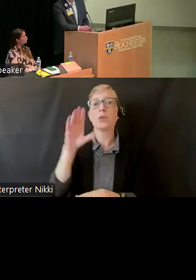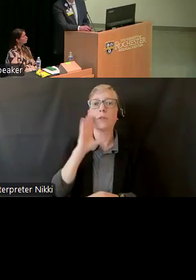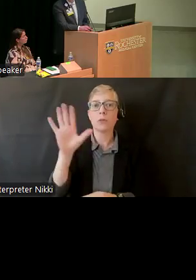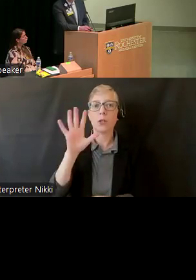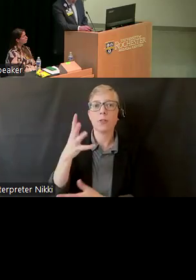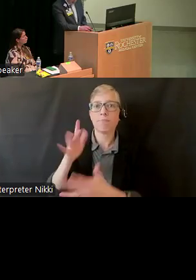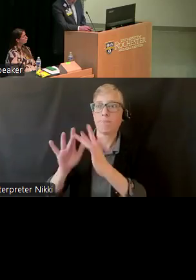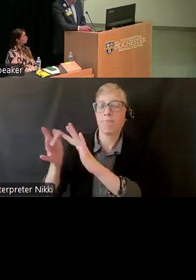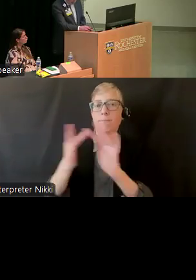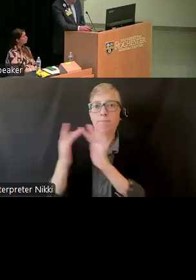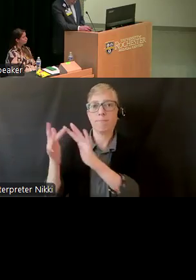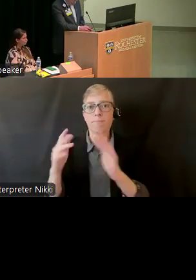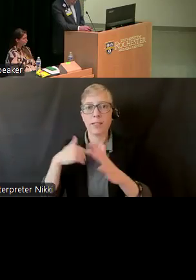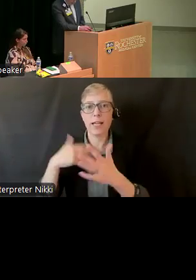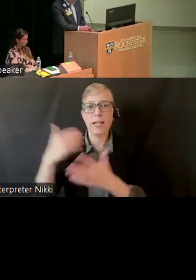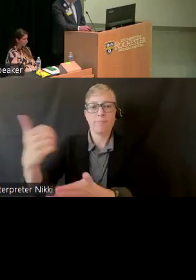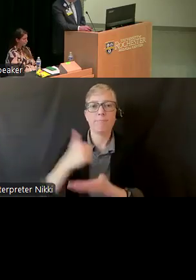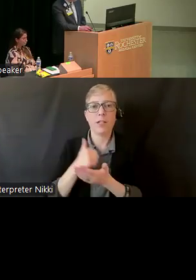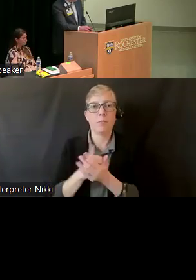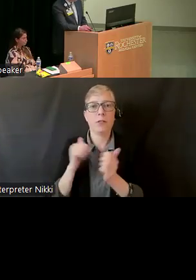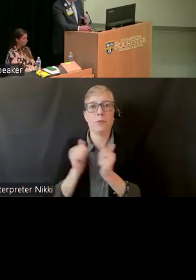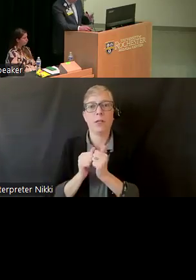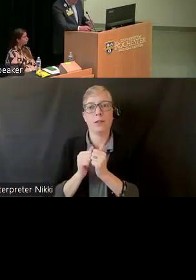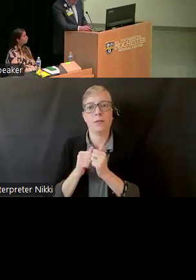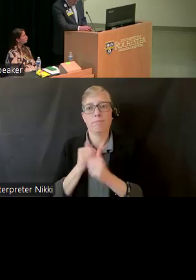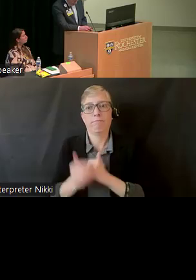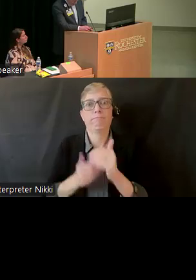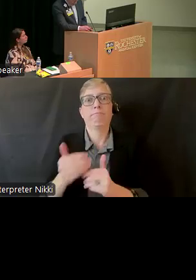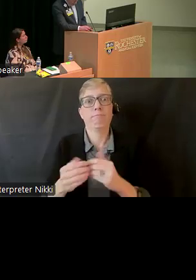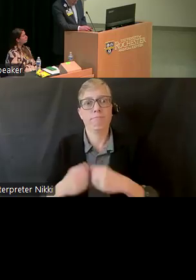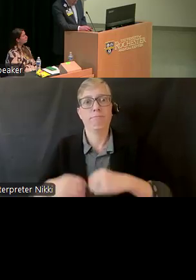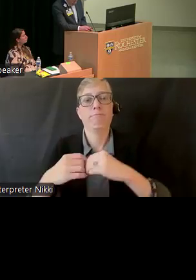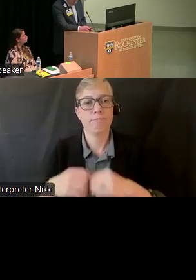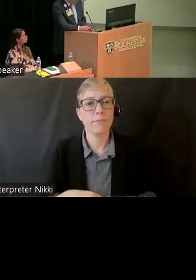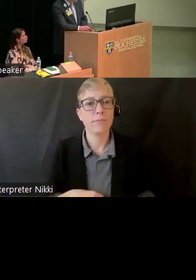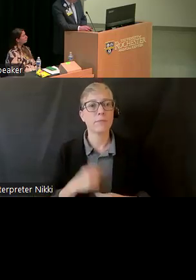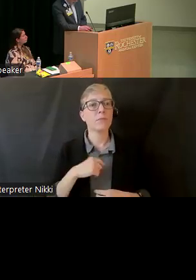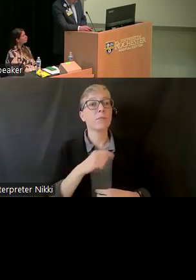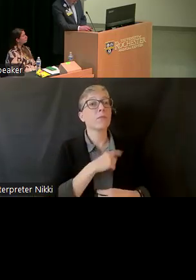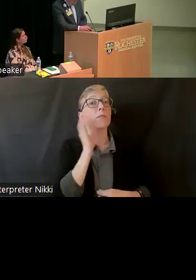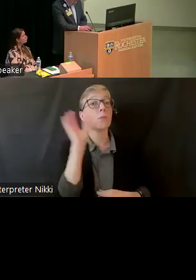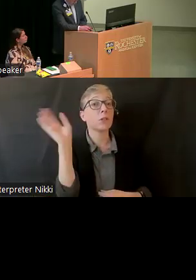maturing our office out of the startup phase we are presenting at national conferences and